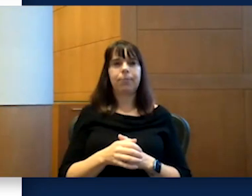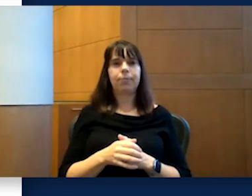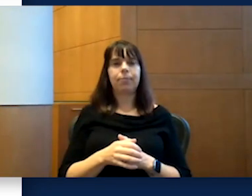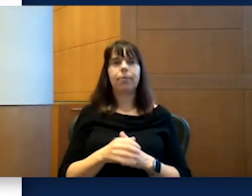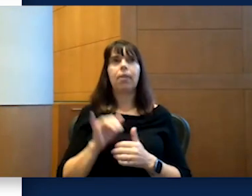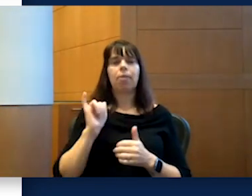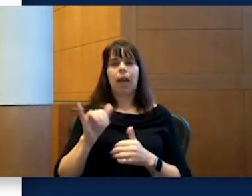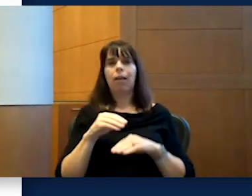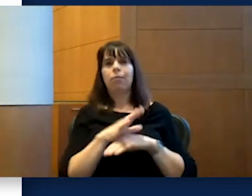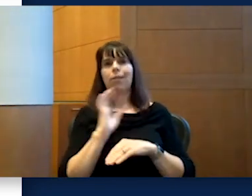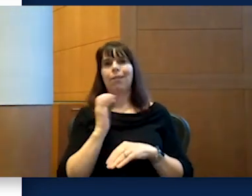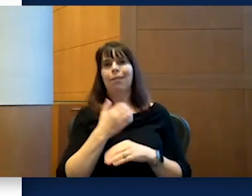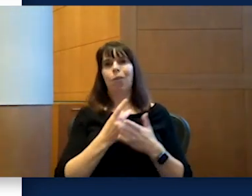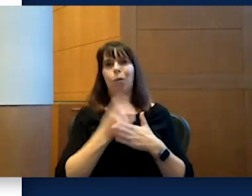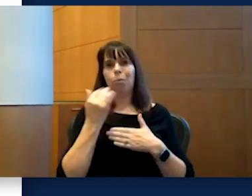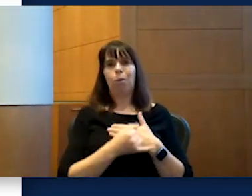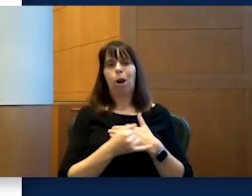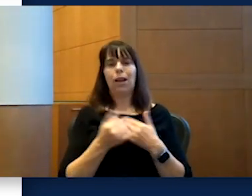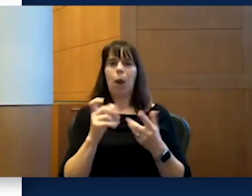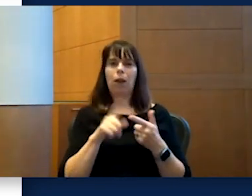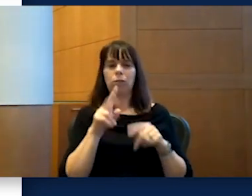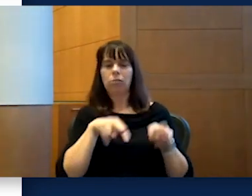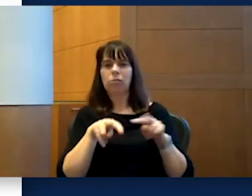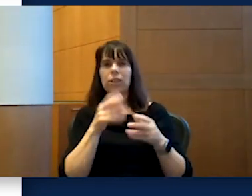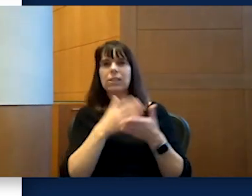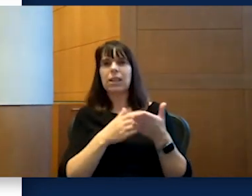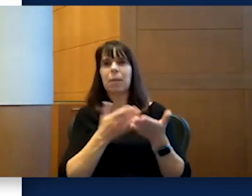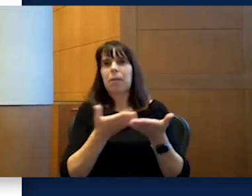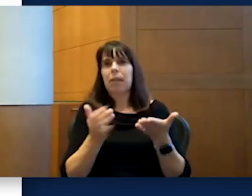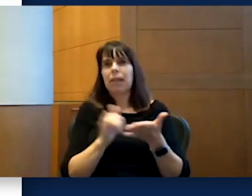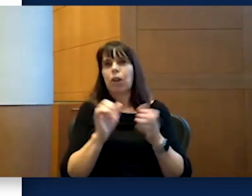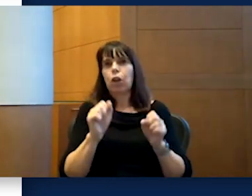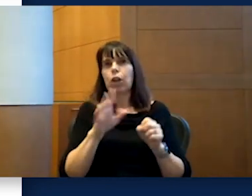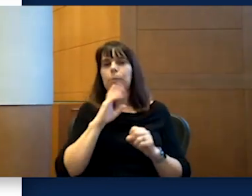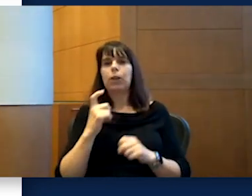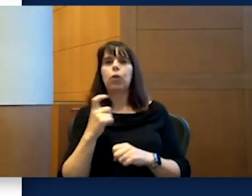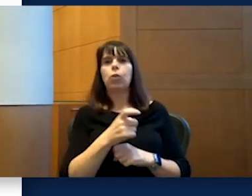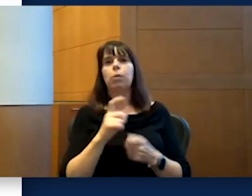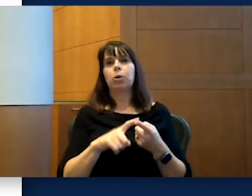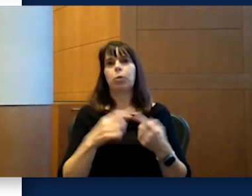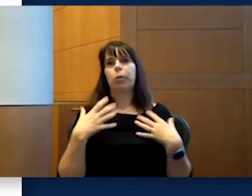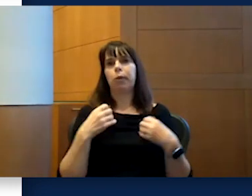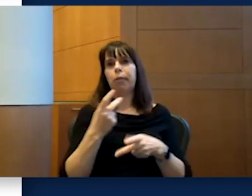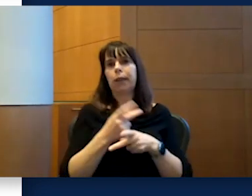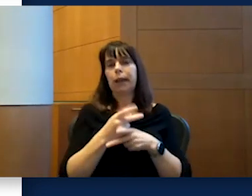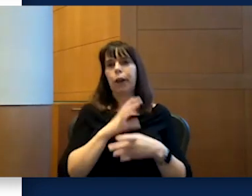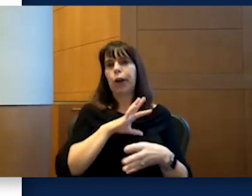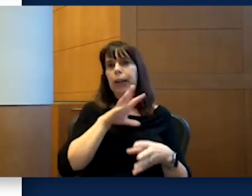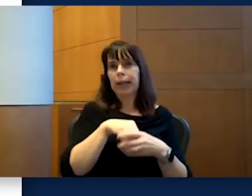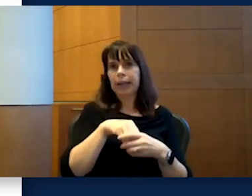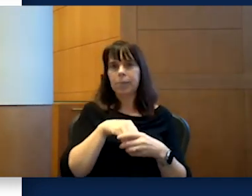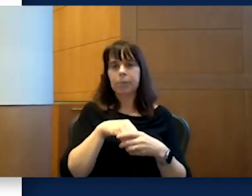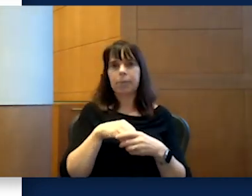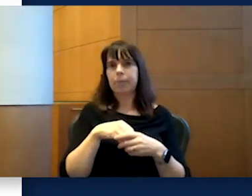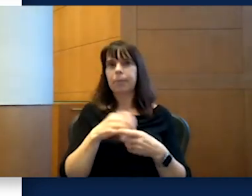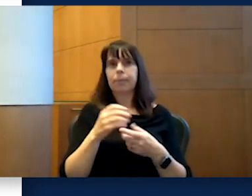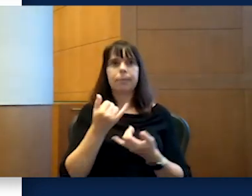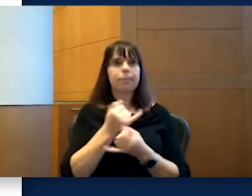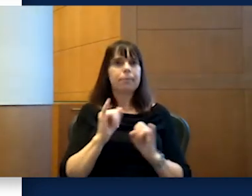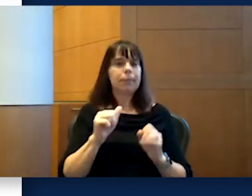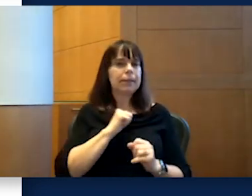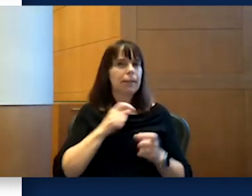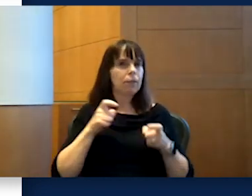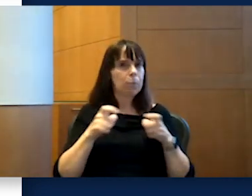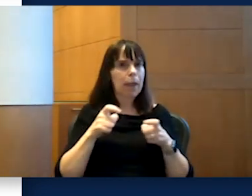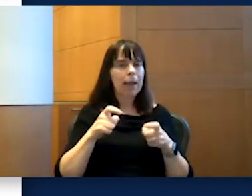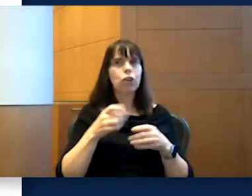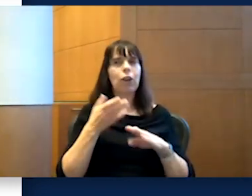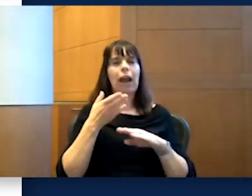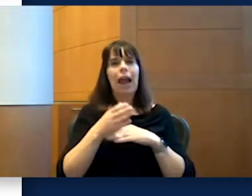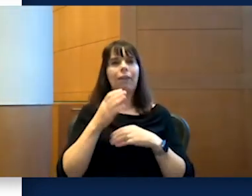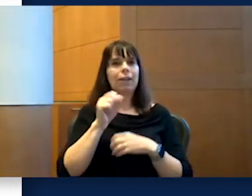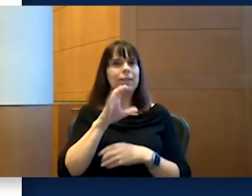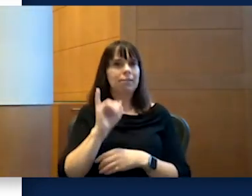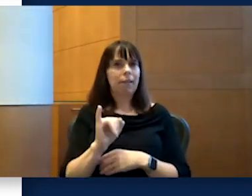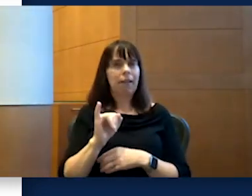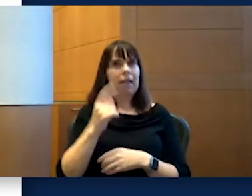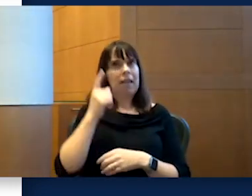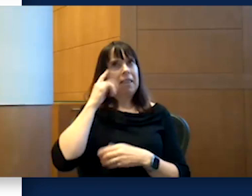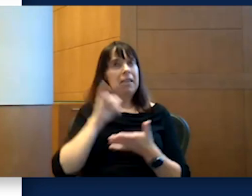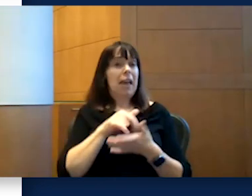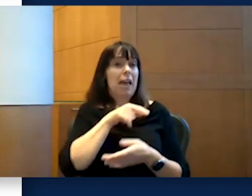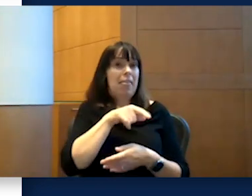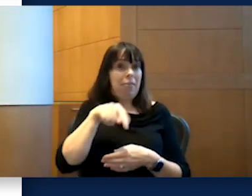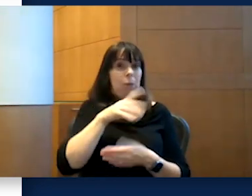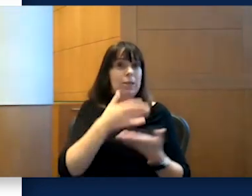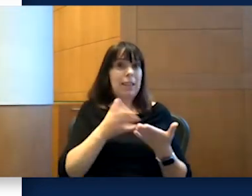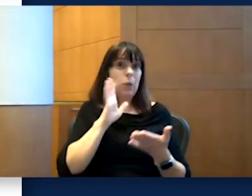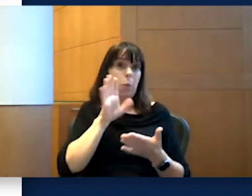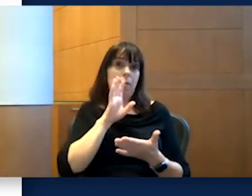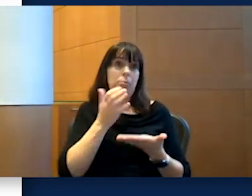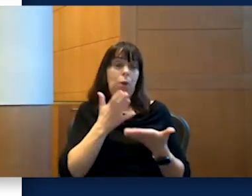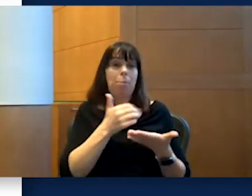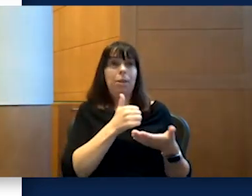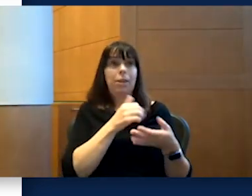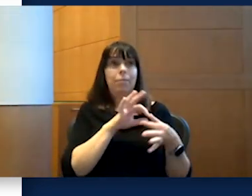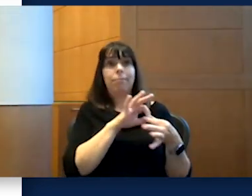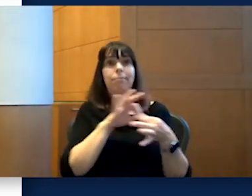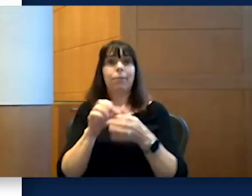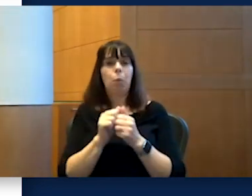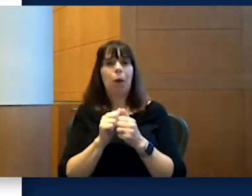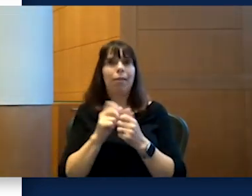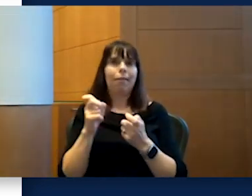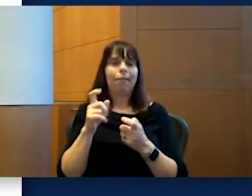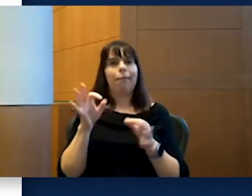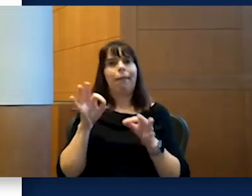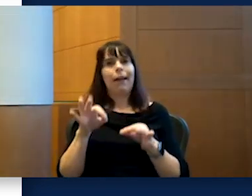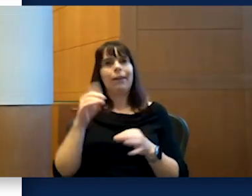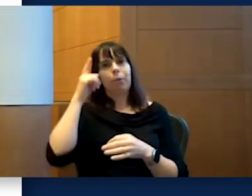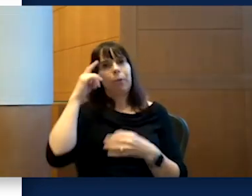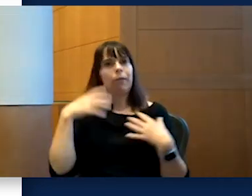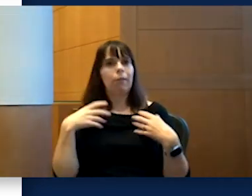So that informed this project where again we really wanted to look at some of the factors that might be contributing to healthcare engagement, independent self-management in the years following injury, thinking this would be something that hangs together with ideal mental health, positive outcomes after injury.